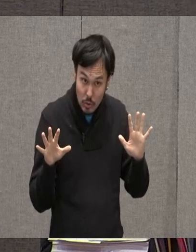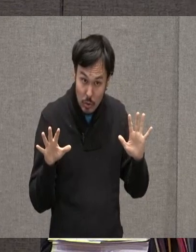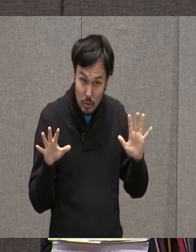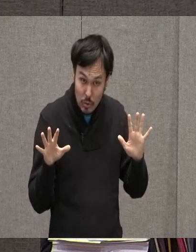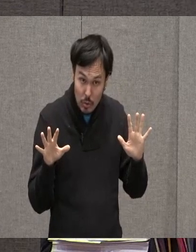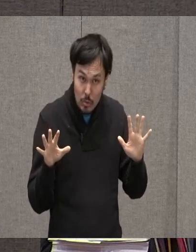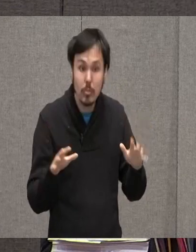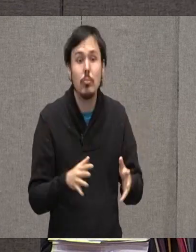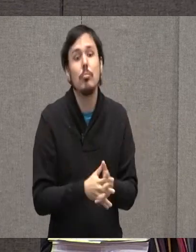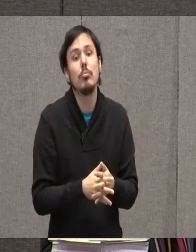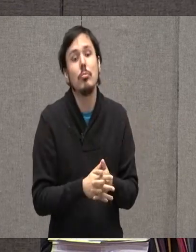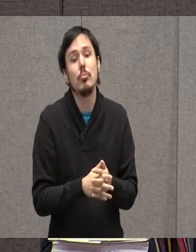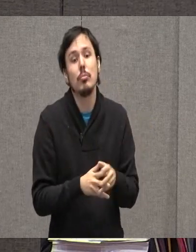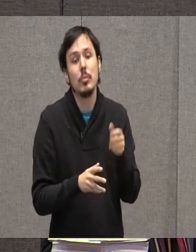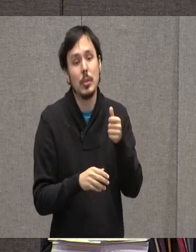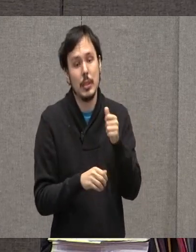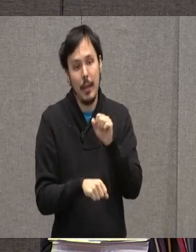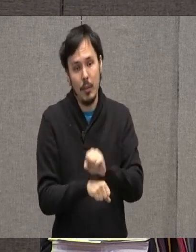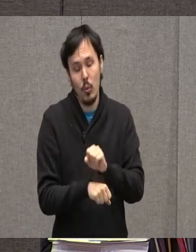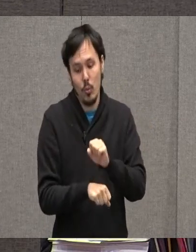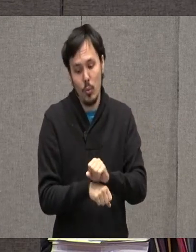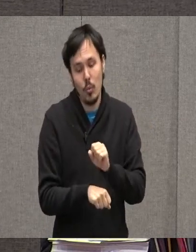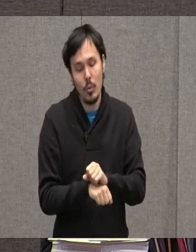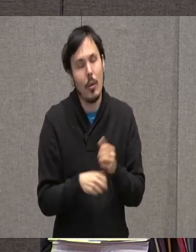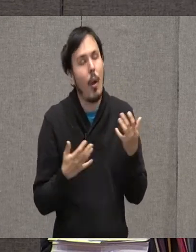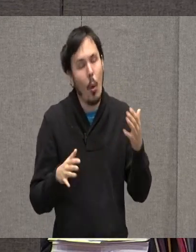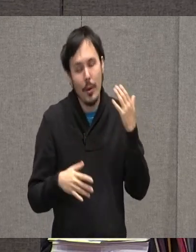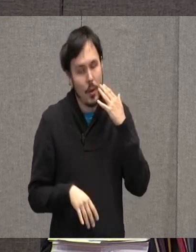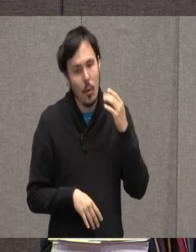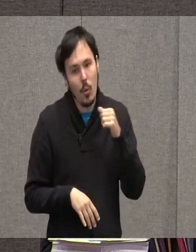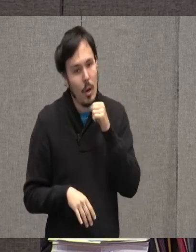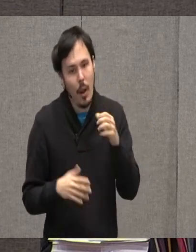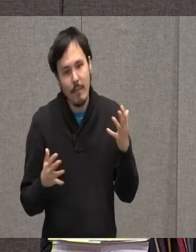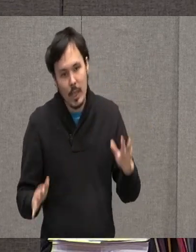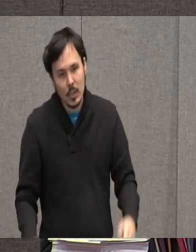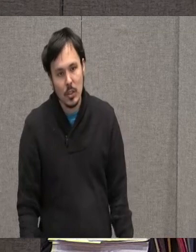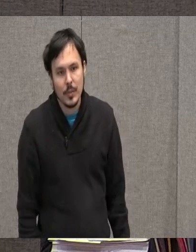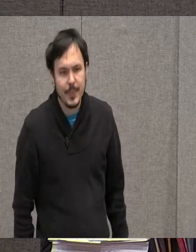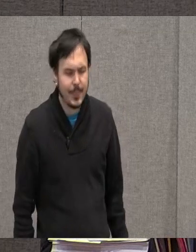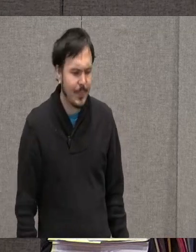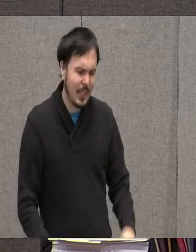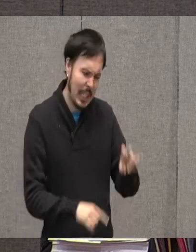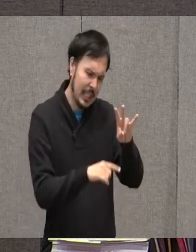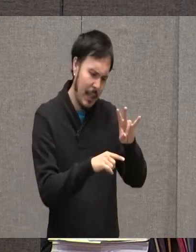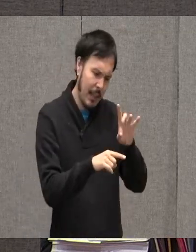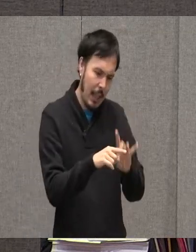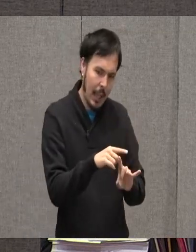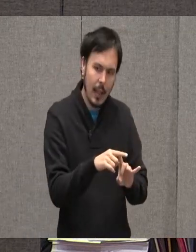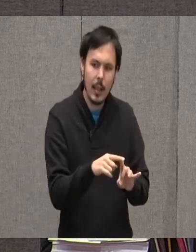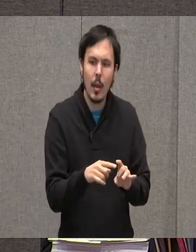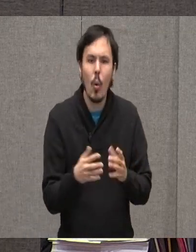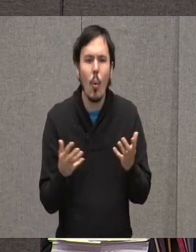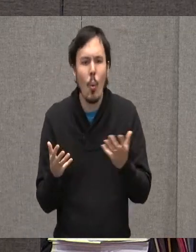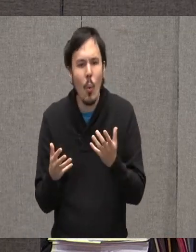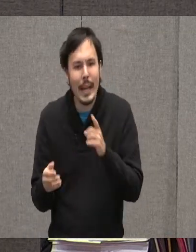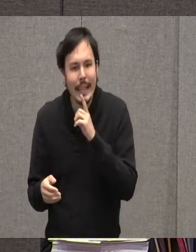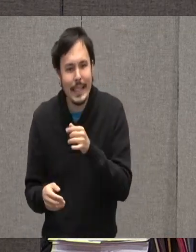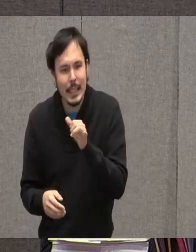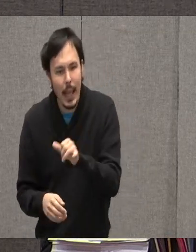If you have worked with me before you know we're not done. We have to have the unit, what are we trying to solve for.